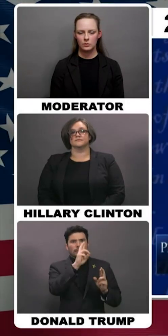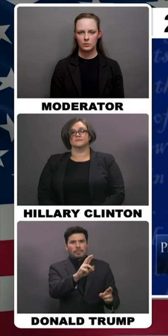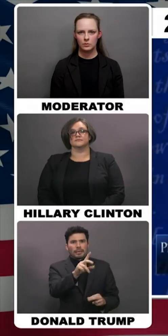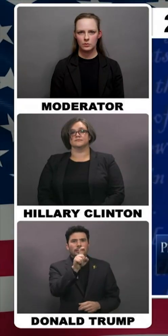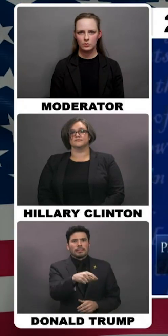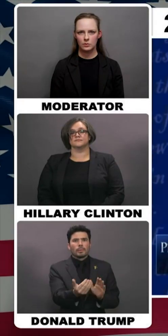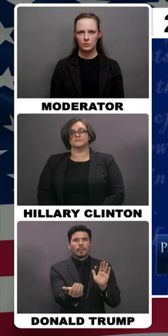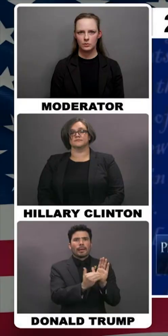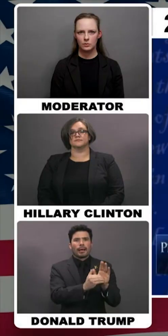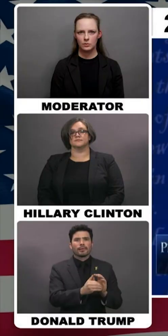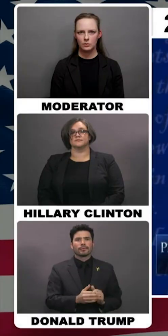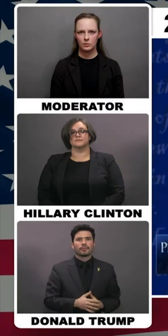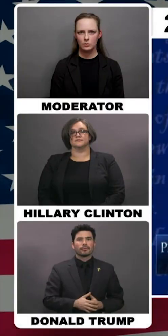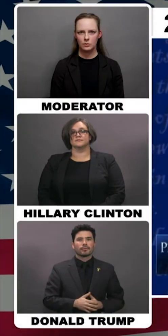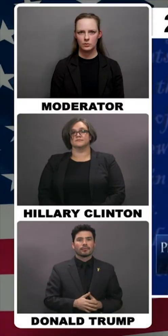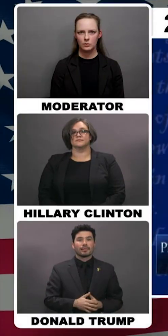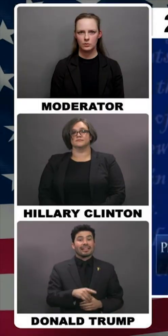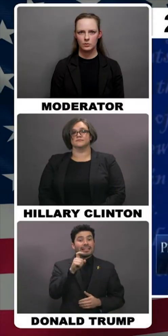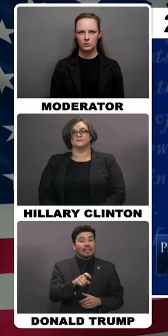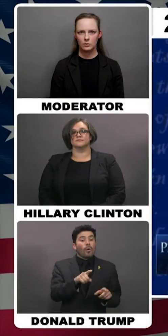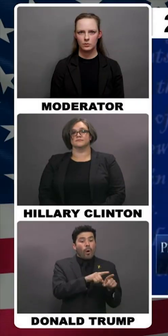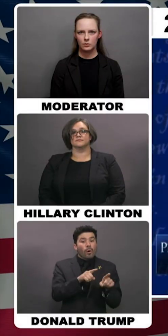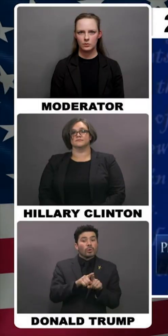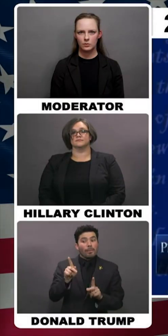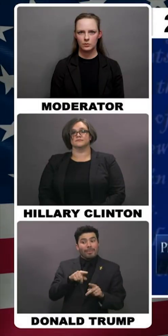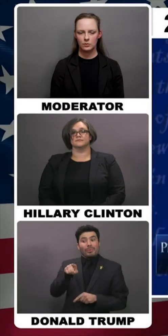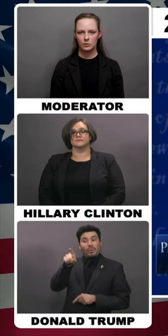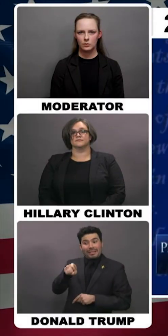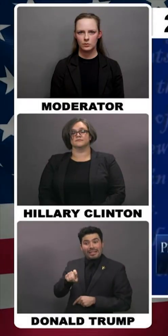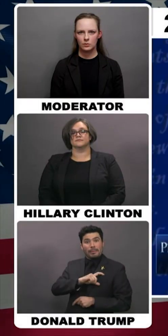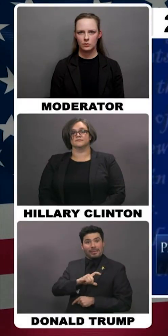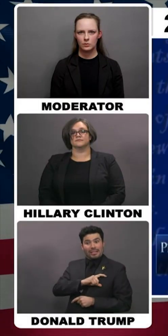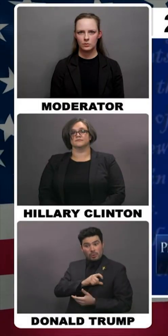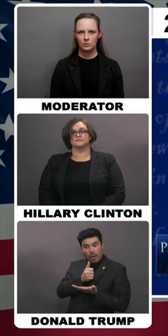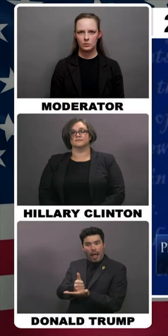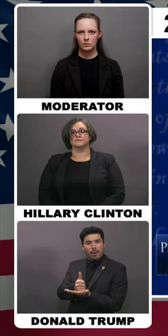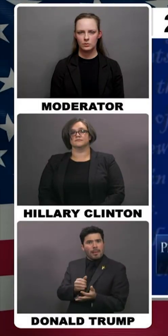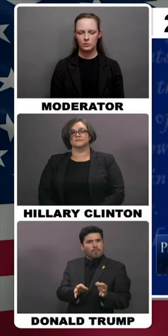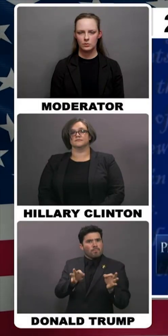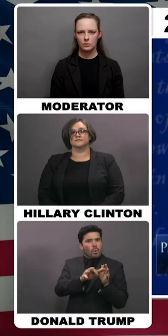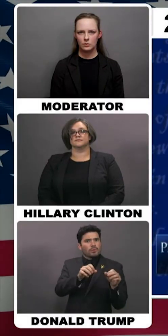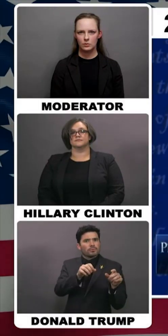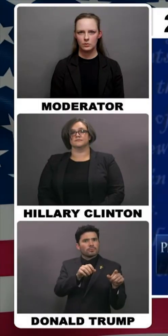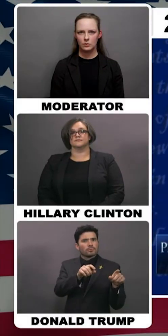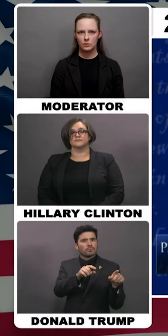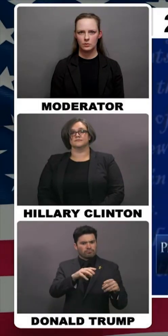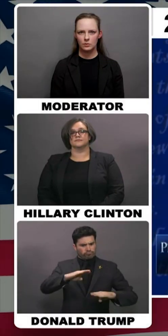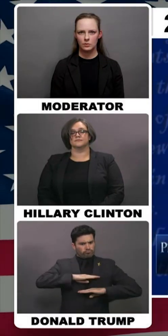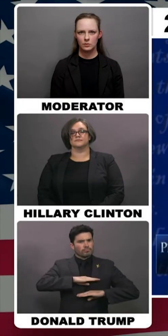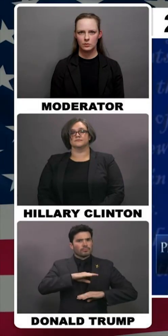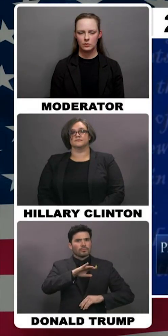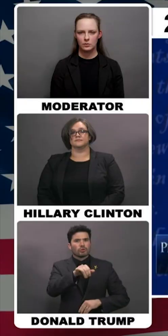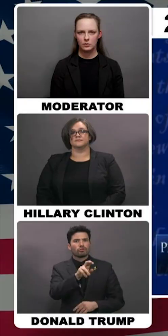care of people in all sides. We need justice. But I want to do things that haven't been done, including fixing